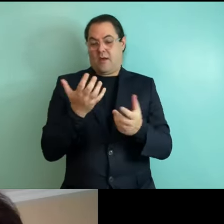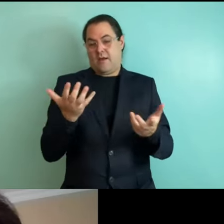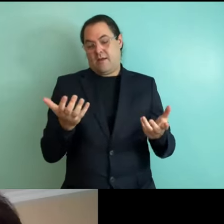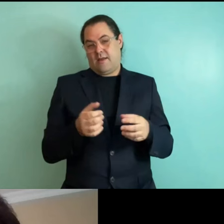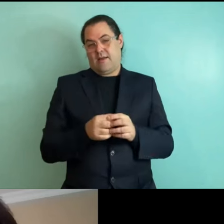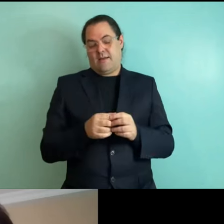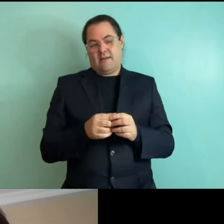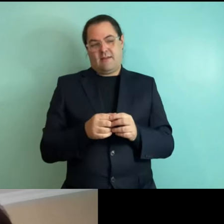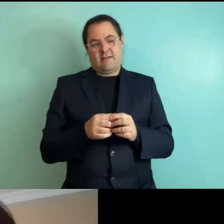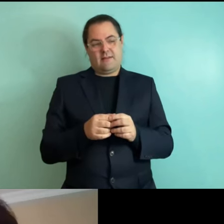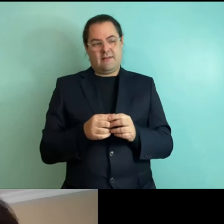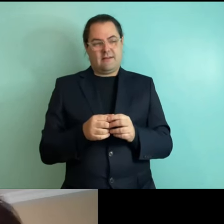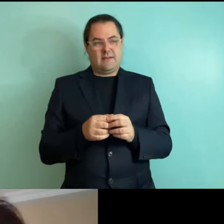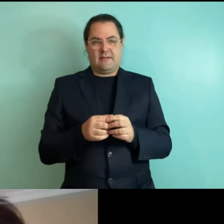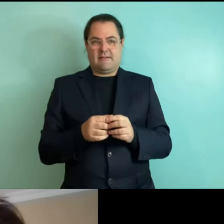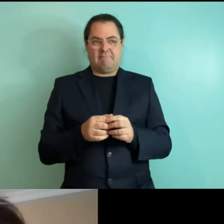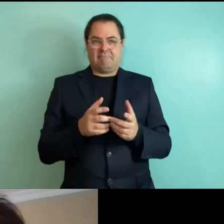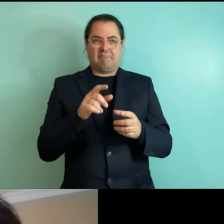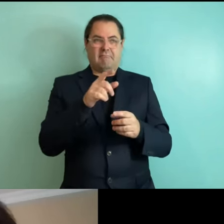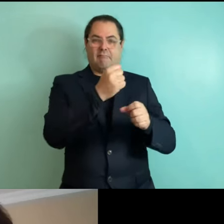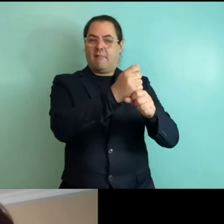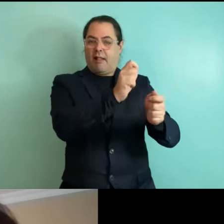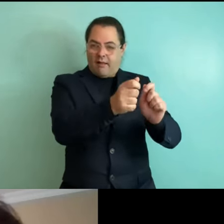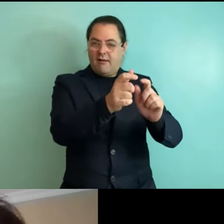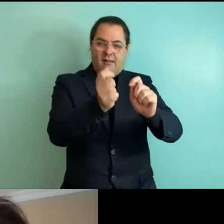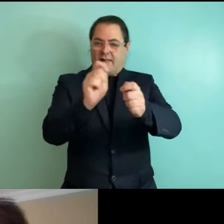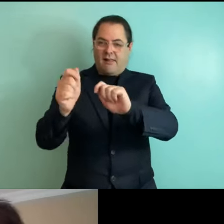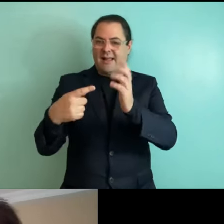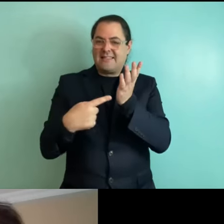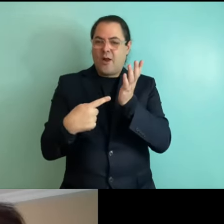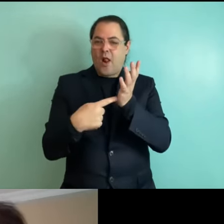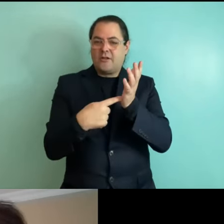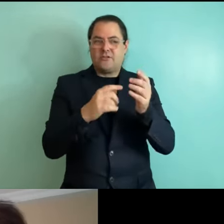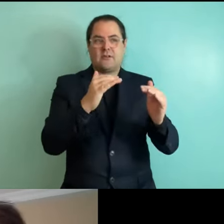11:16:08 Today activate purpose co CEOs Audrey. Good. Only those actual text. Ooh. Lately,